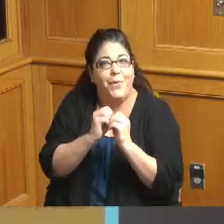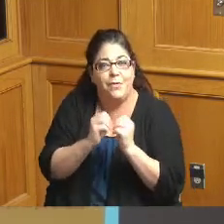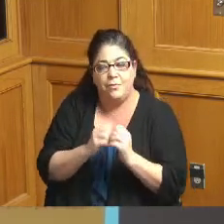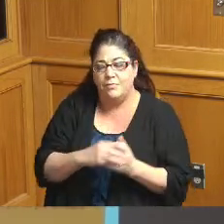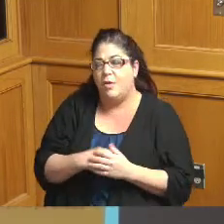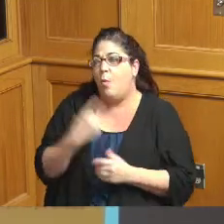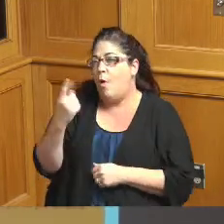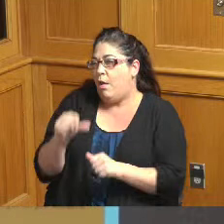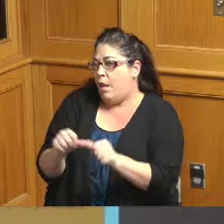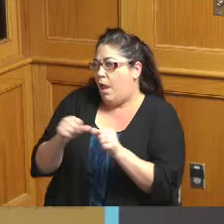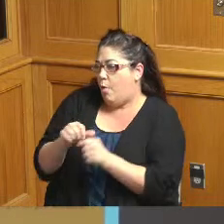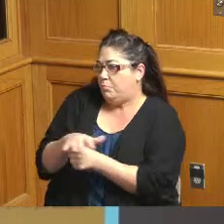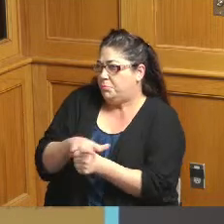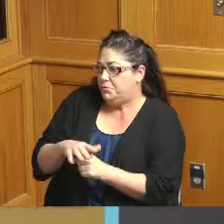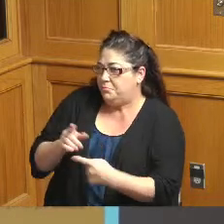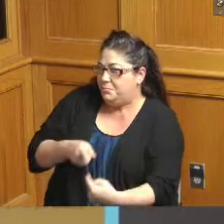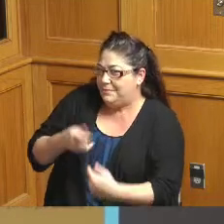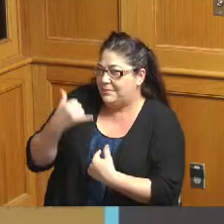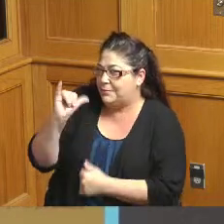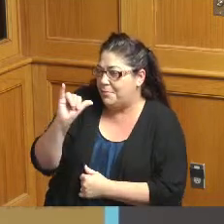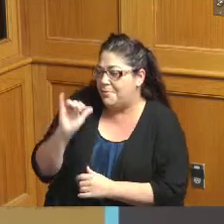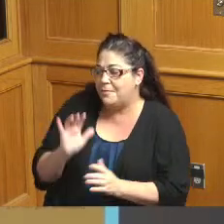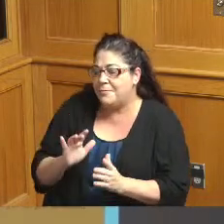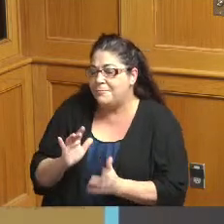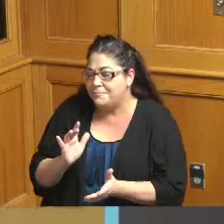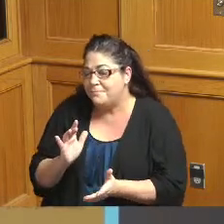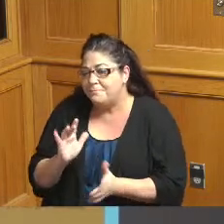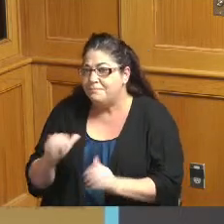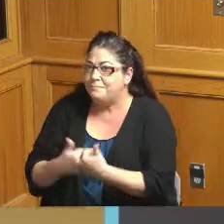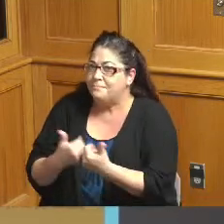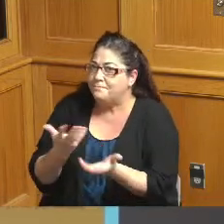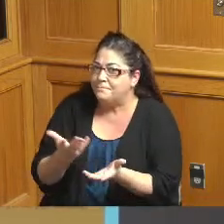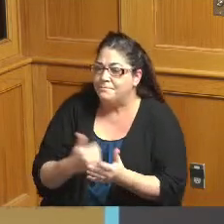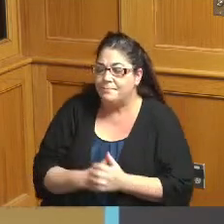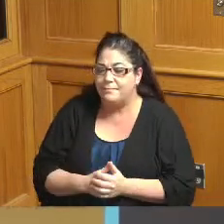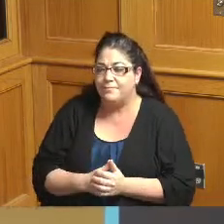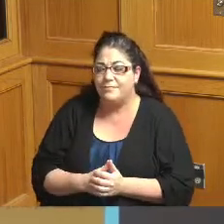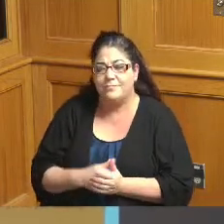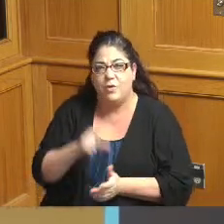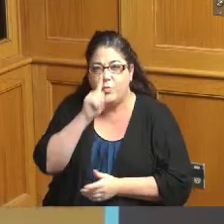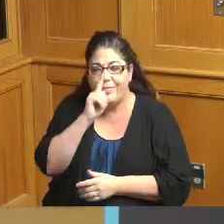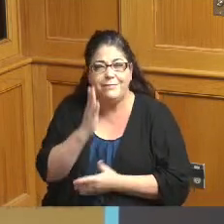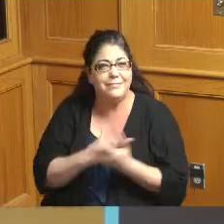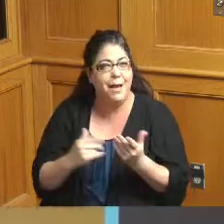where we continue to experience pretty significant challenges and that's those hard to fill positions